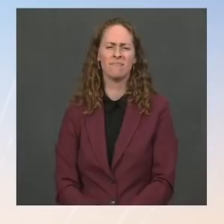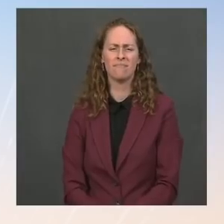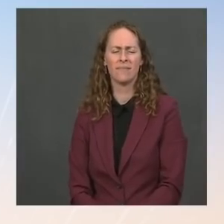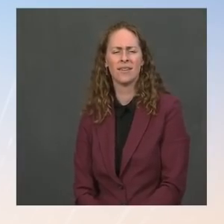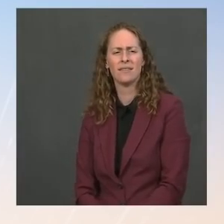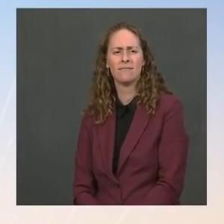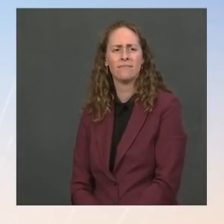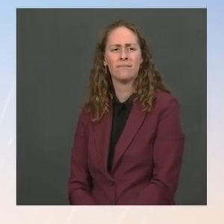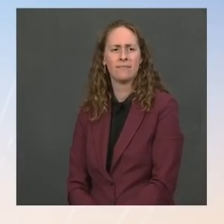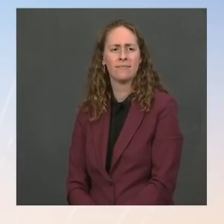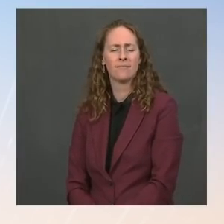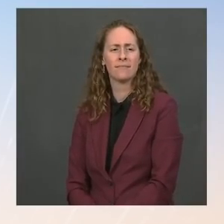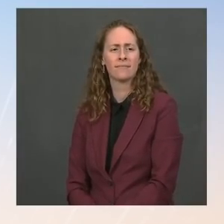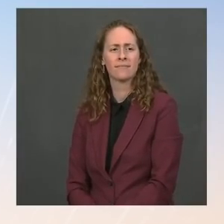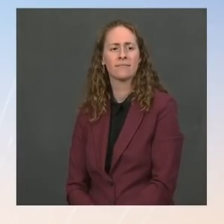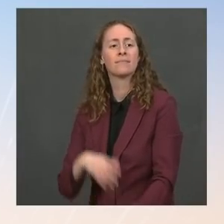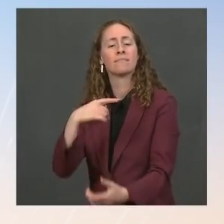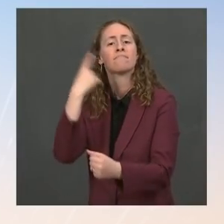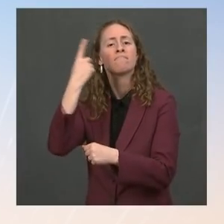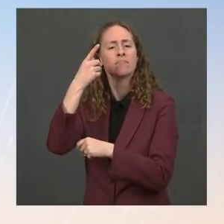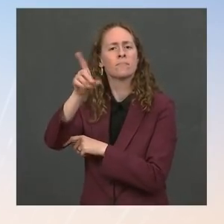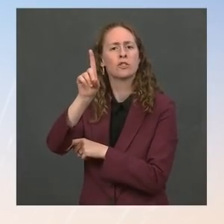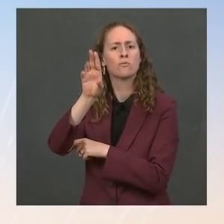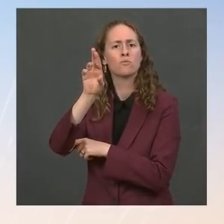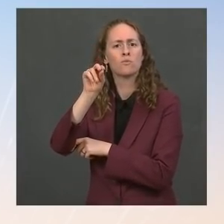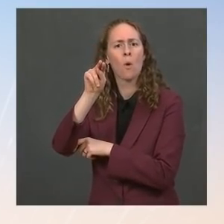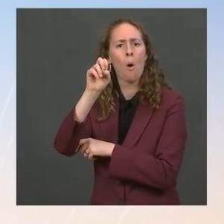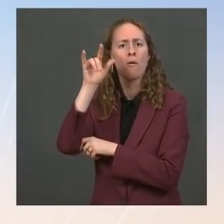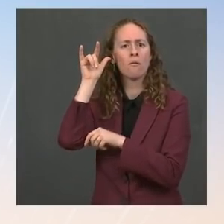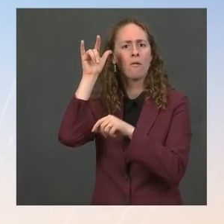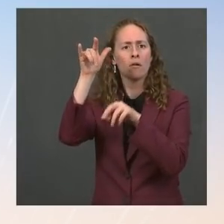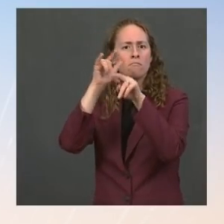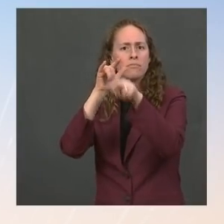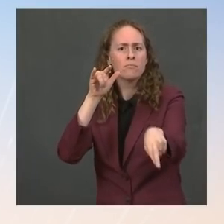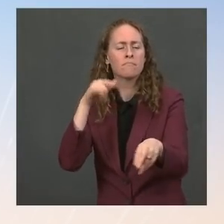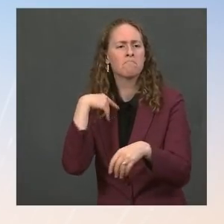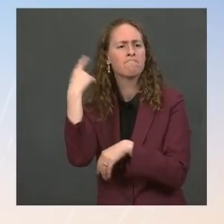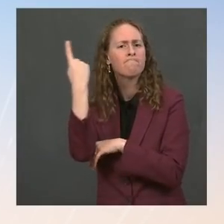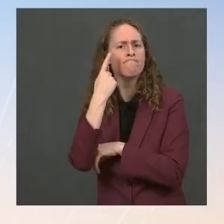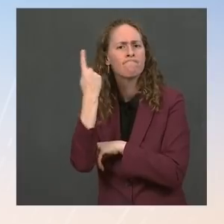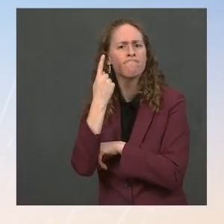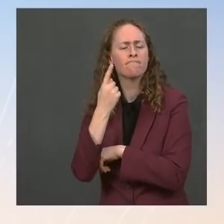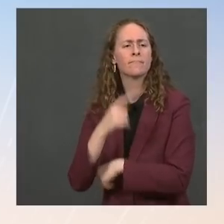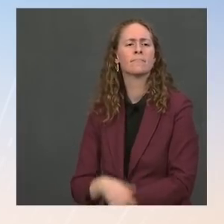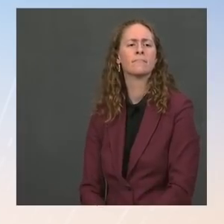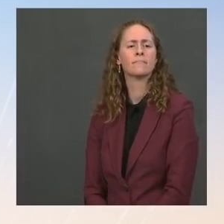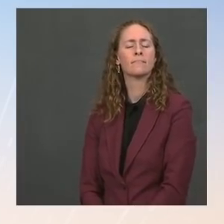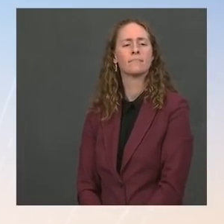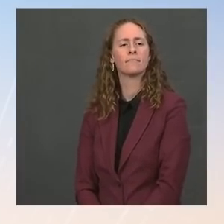You said last month, "Our over-the-horizon capacity can work and has worked in going after ISIS targets